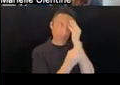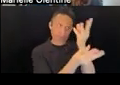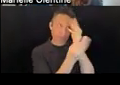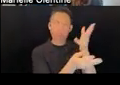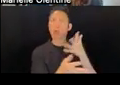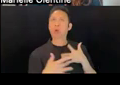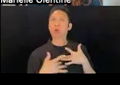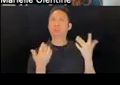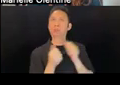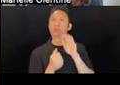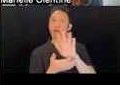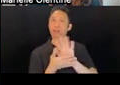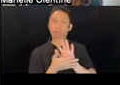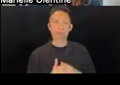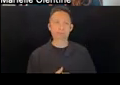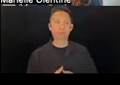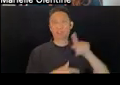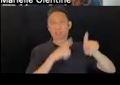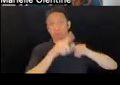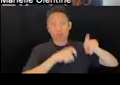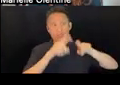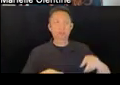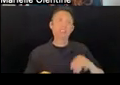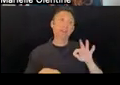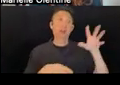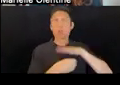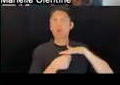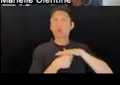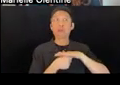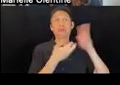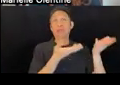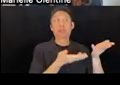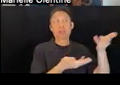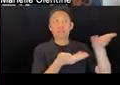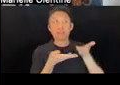and the actual festival, I've watched rough cuts of Sundance accepted films when I was a festival